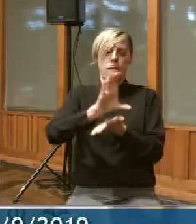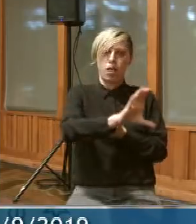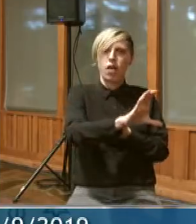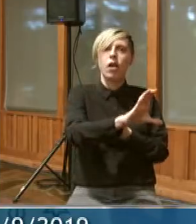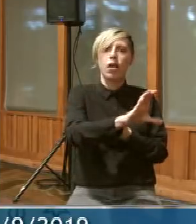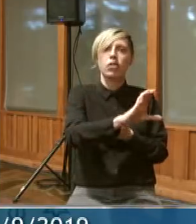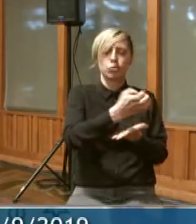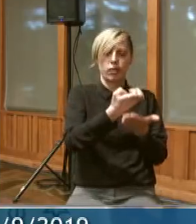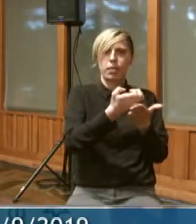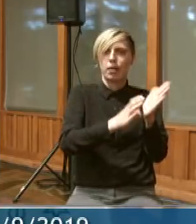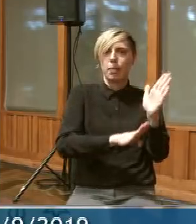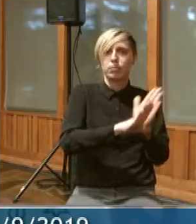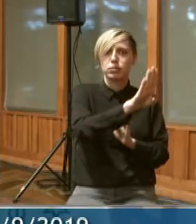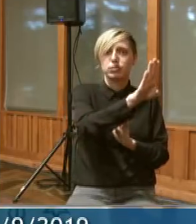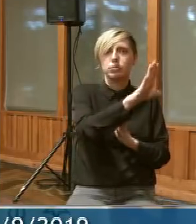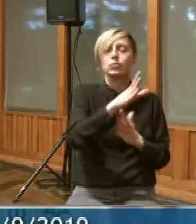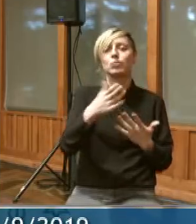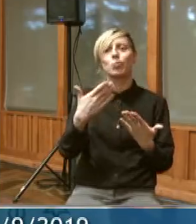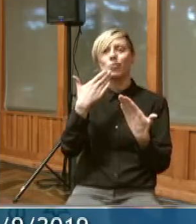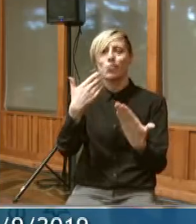IN SUPPORTING LOCAL LIVING WAGE JOBS WITH BENEFITS, PROVIDING